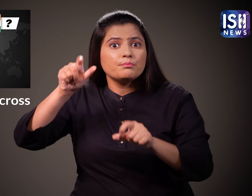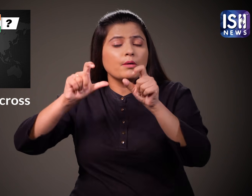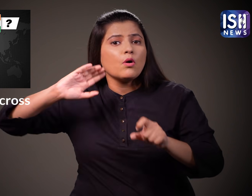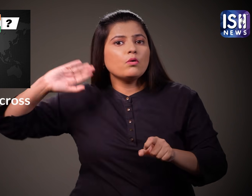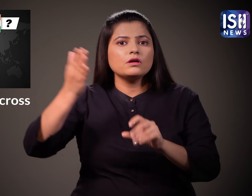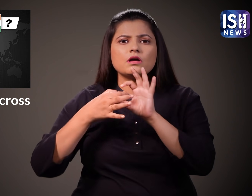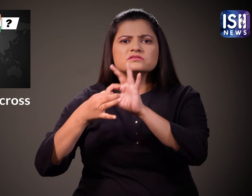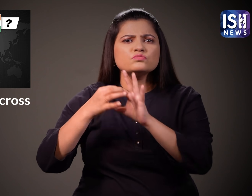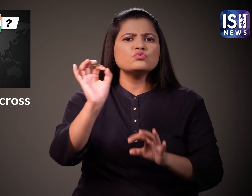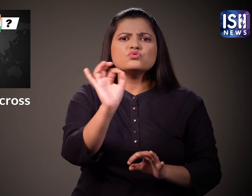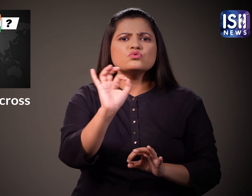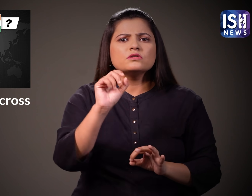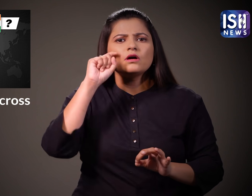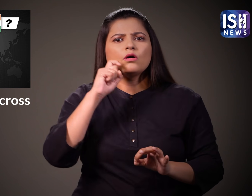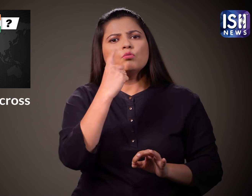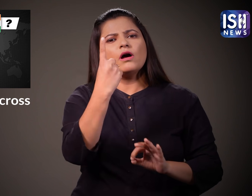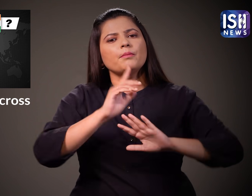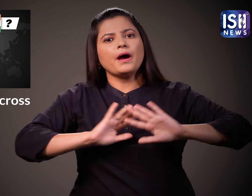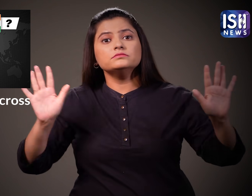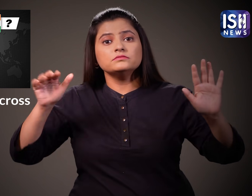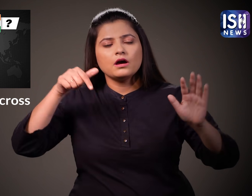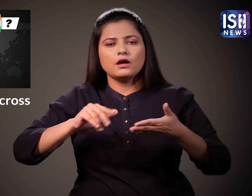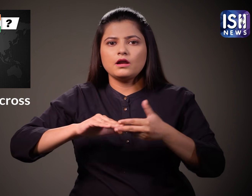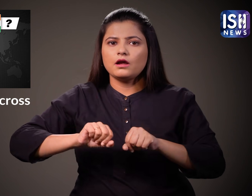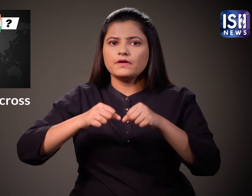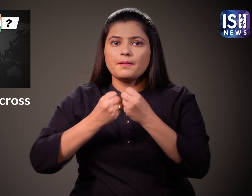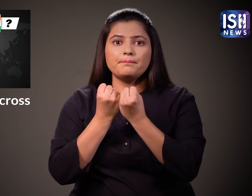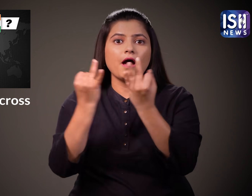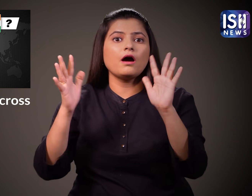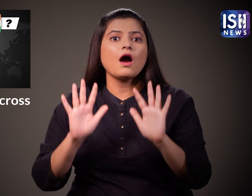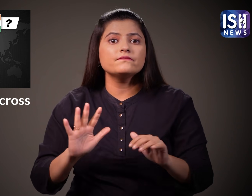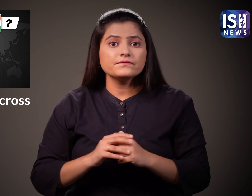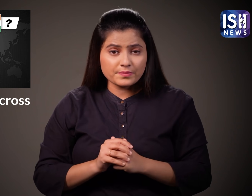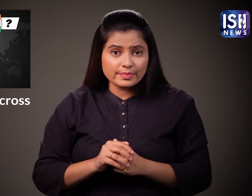Nowadays people consider sex enough for intimacy. So this is why people are getting divorced.